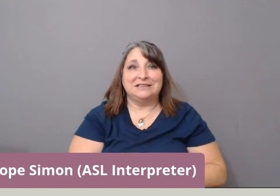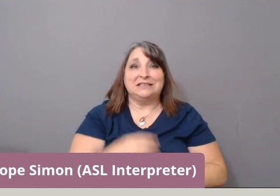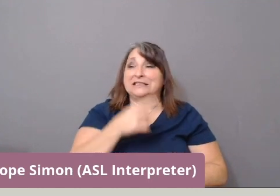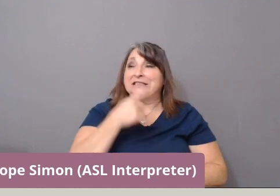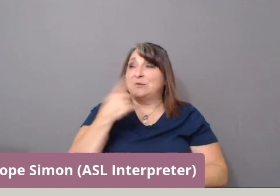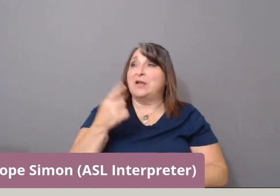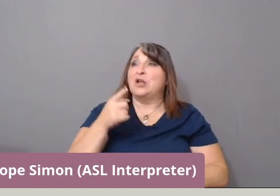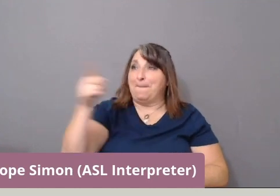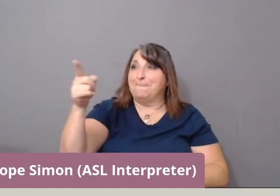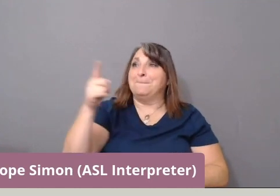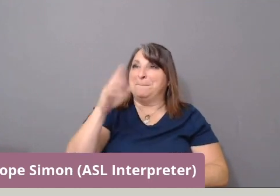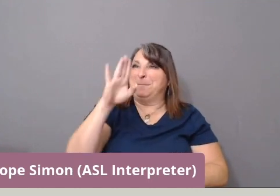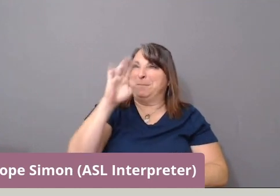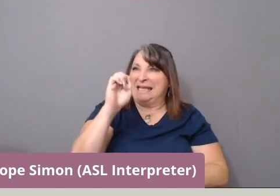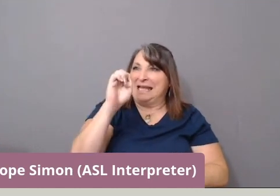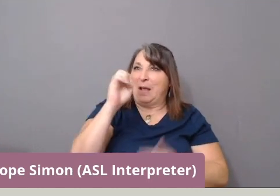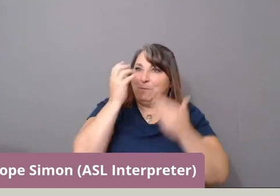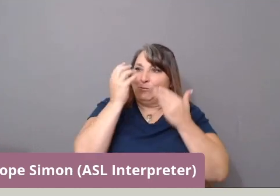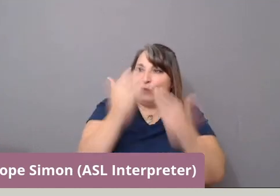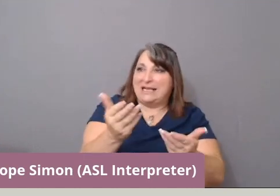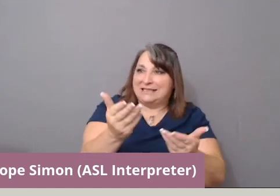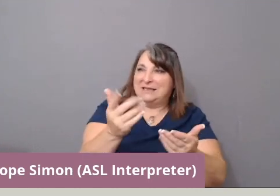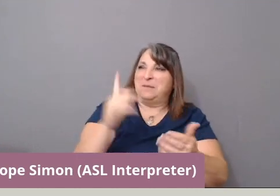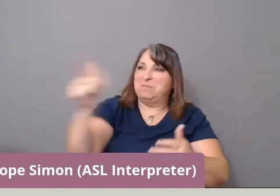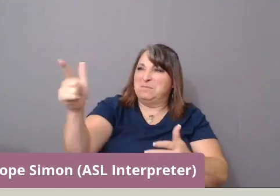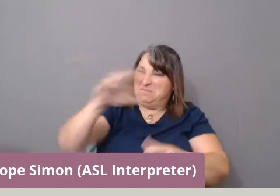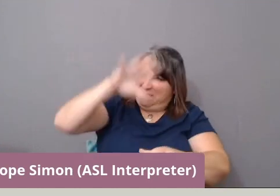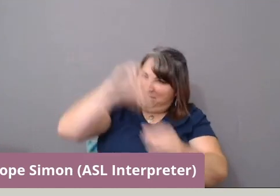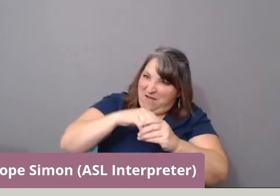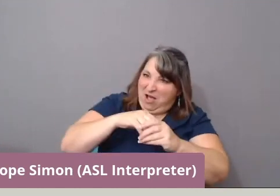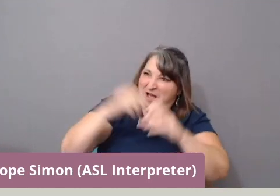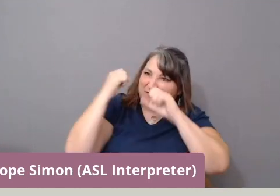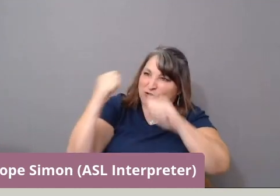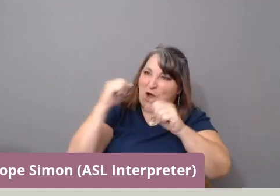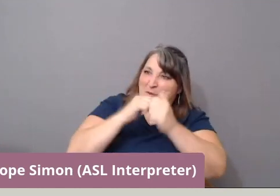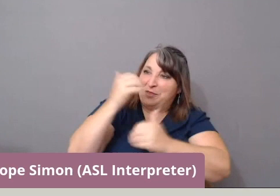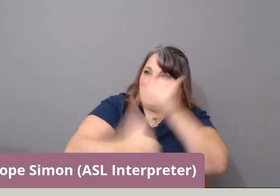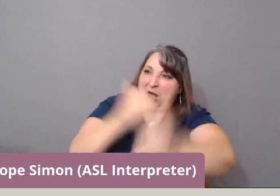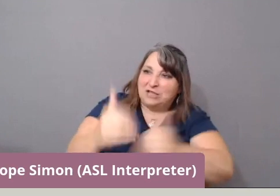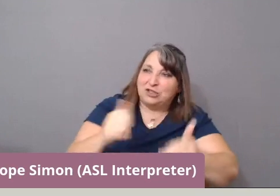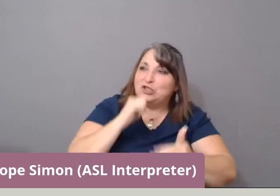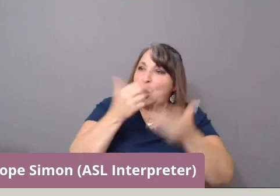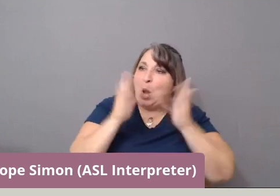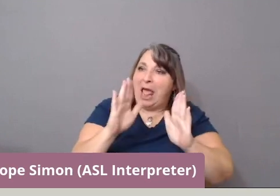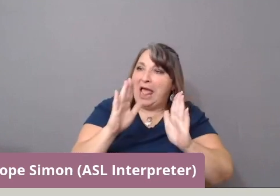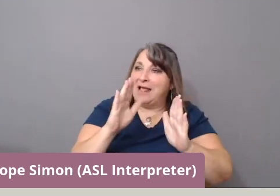Like, be a part of the process. Don't let them take you out of the process.